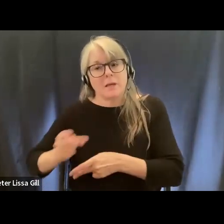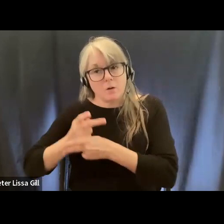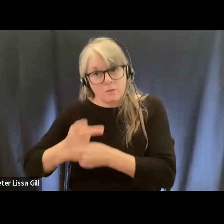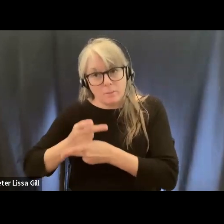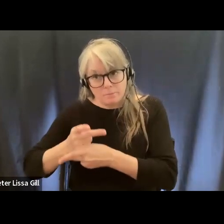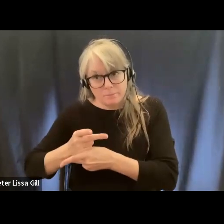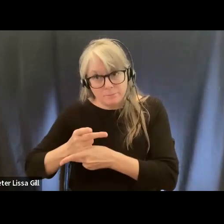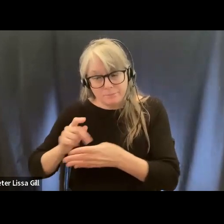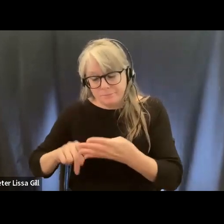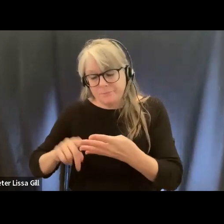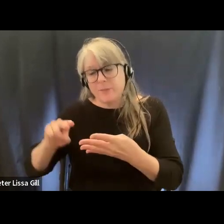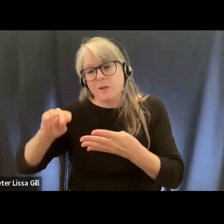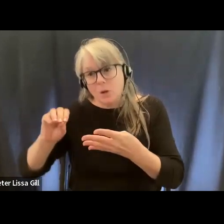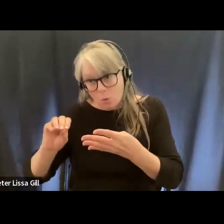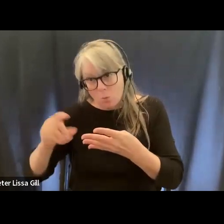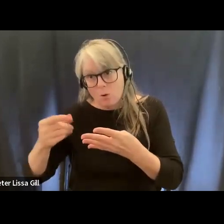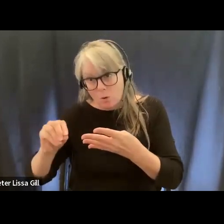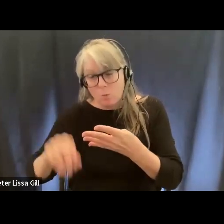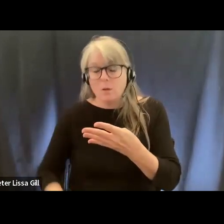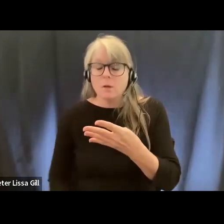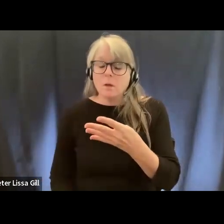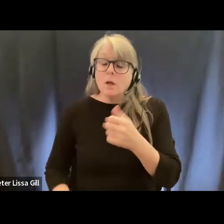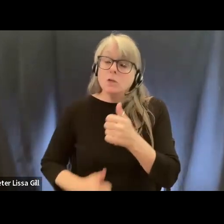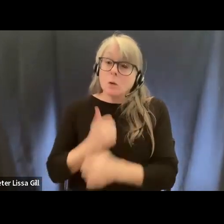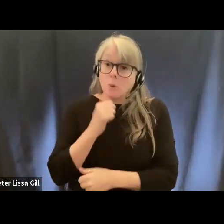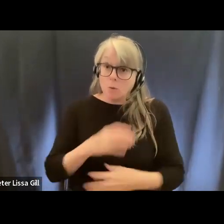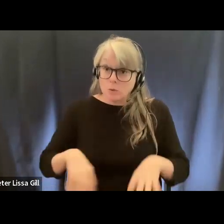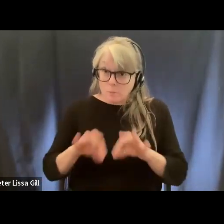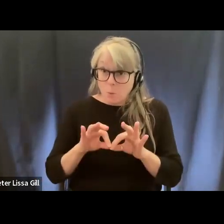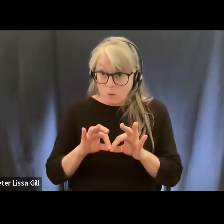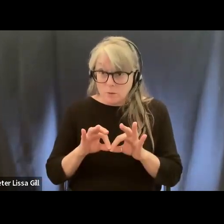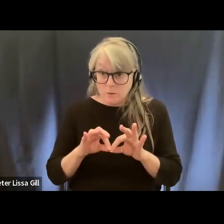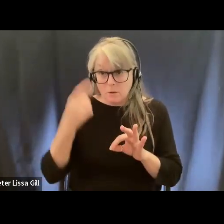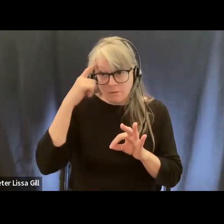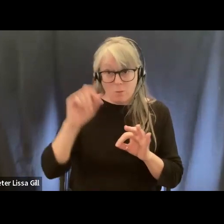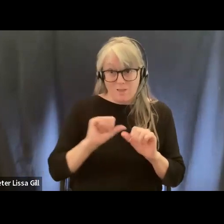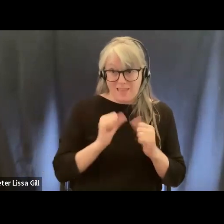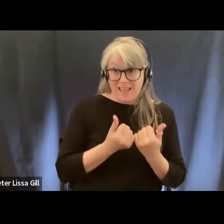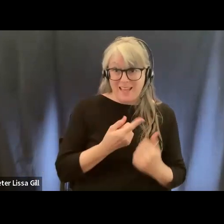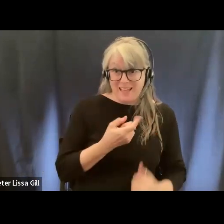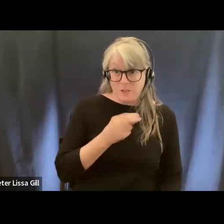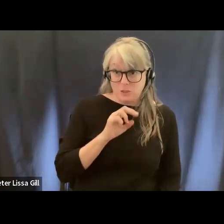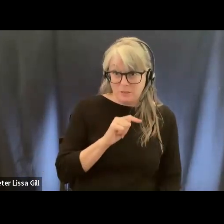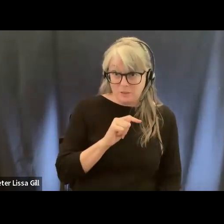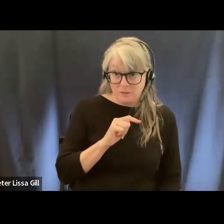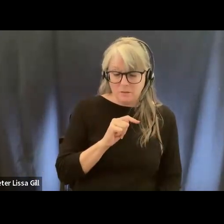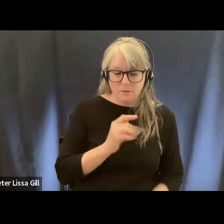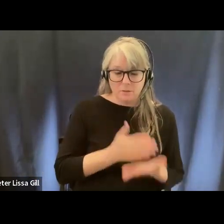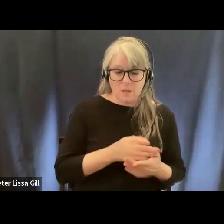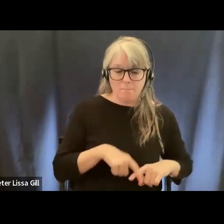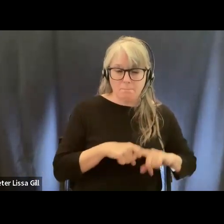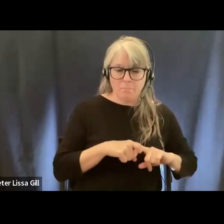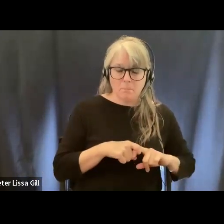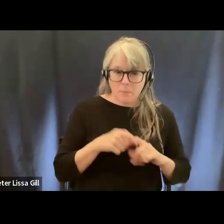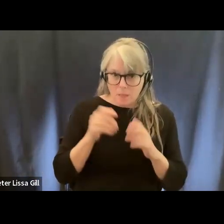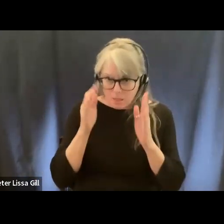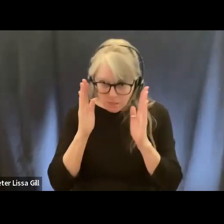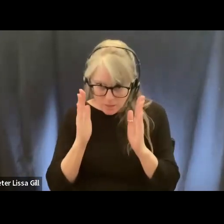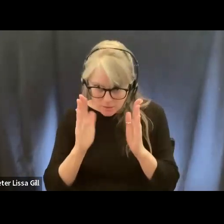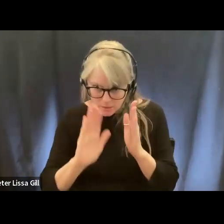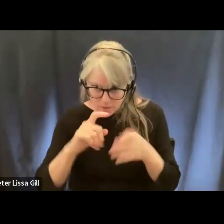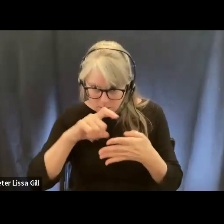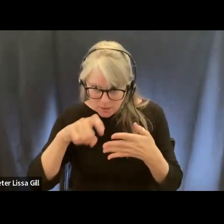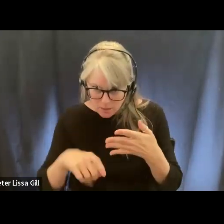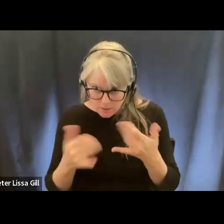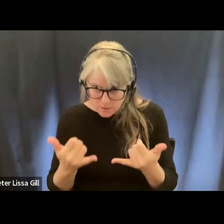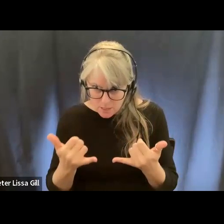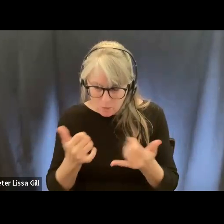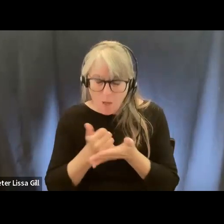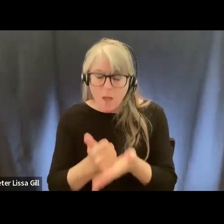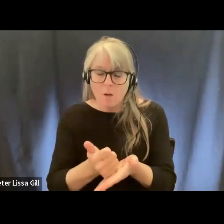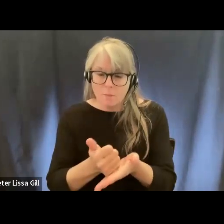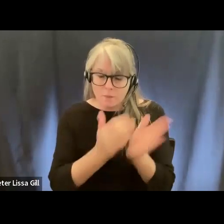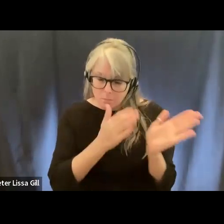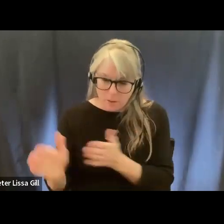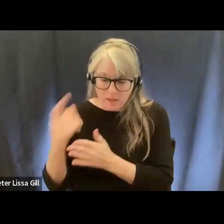So, you know, the most important thing for any real estate agent is to stop and listen to what their clients needs are now and help them plan for the future.